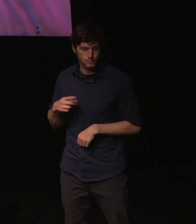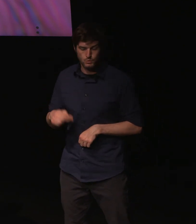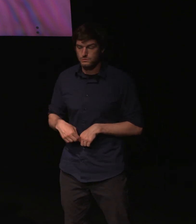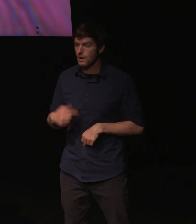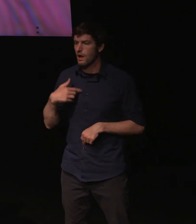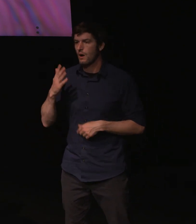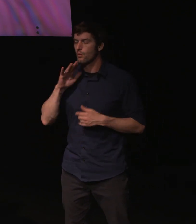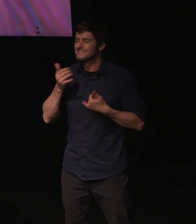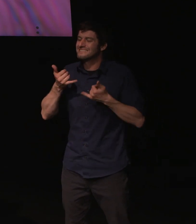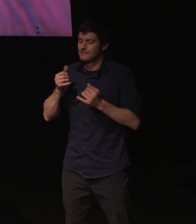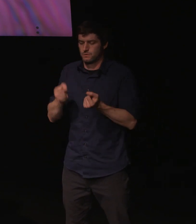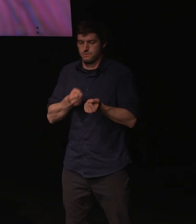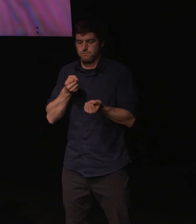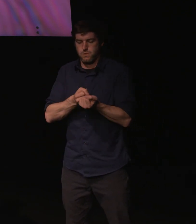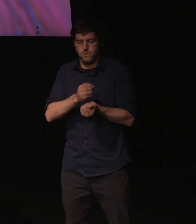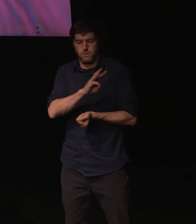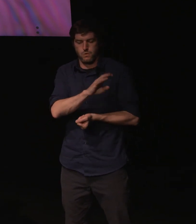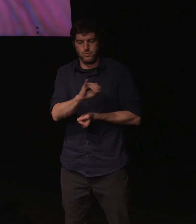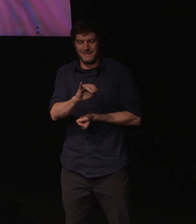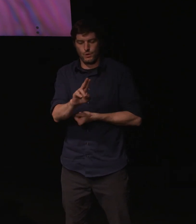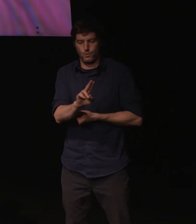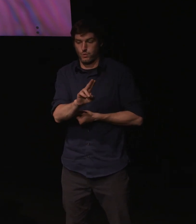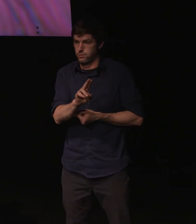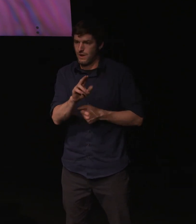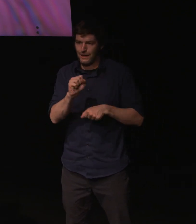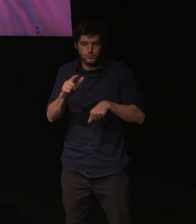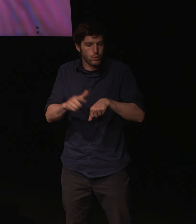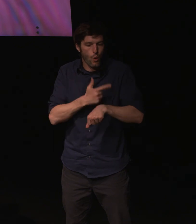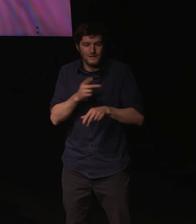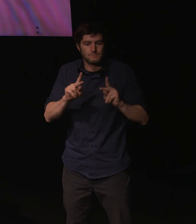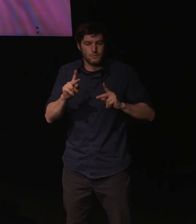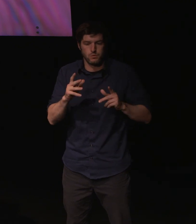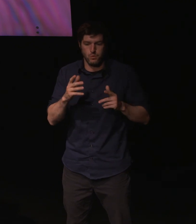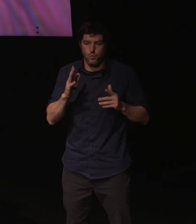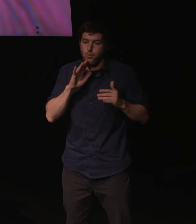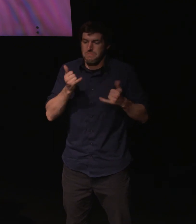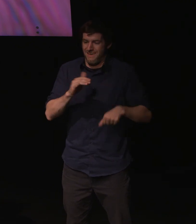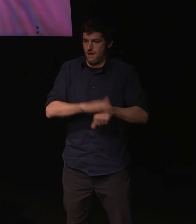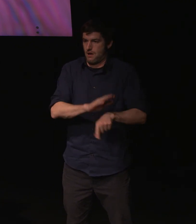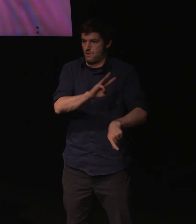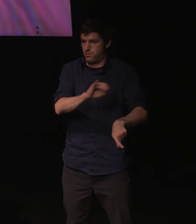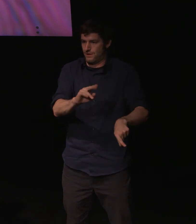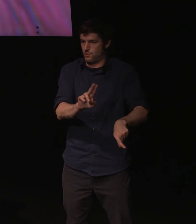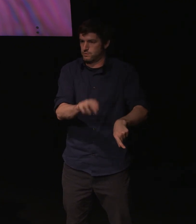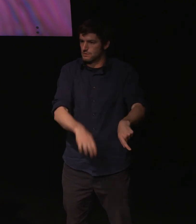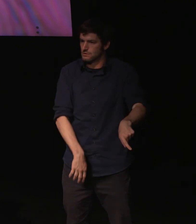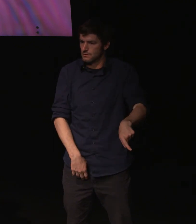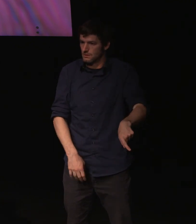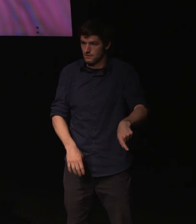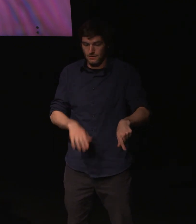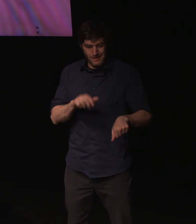as long as there are people who will play it on Wii U. As long as Nintendo will still allow us to do it.